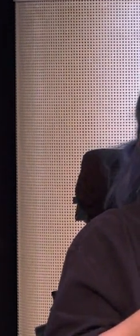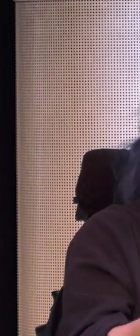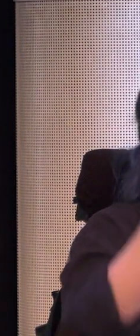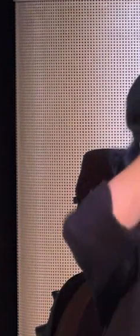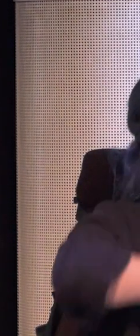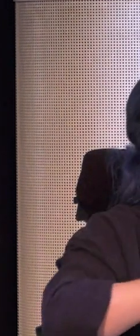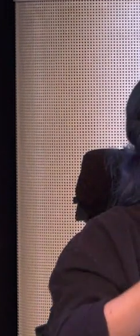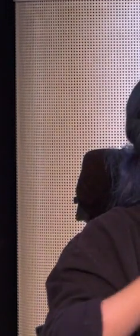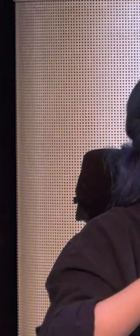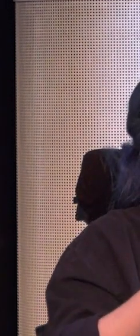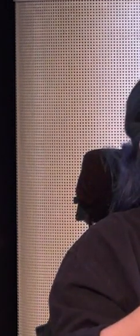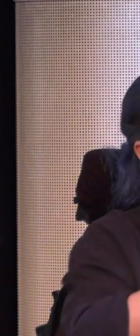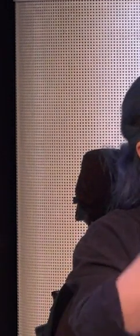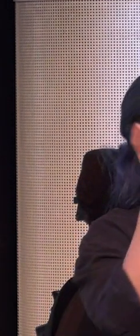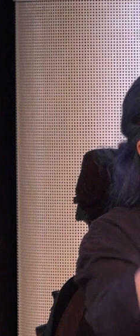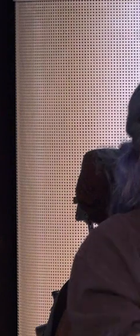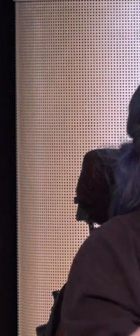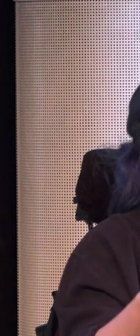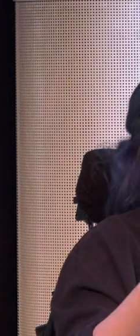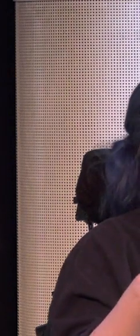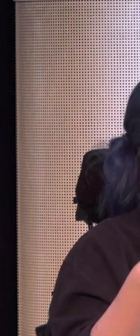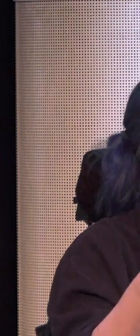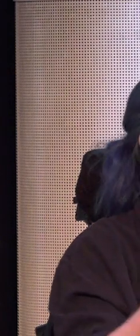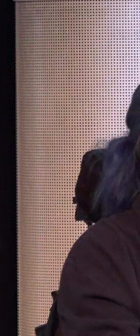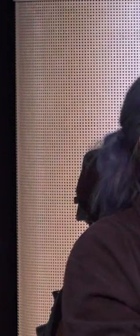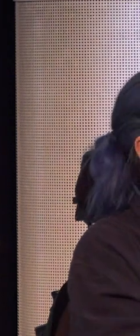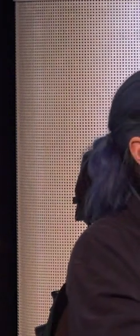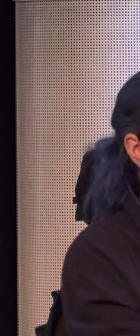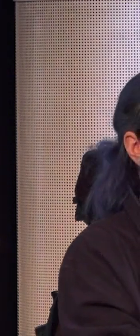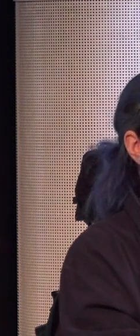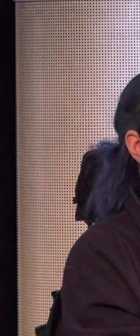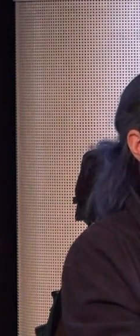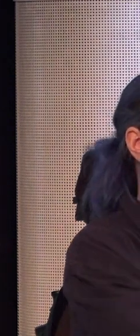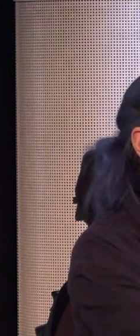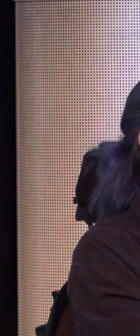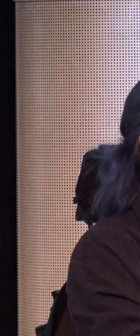visit to Italy and our conversations with our colleagues from special schools. So, let me skip on.